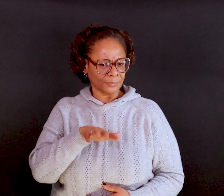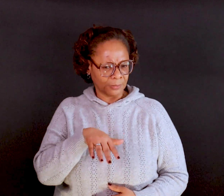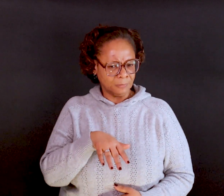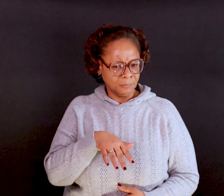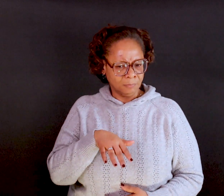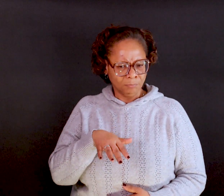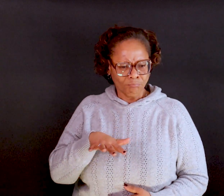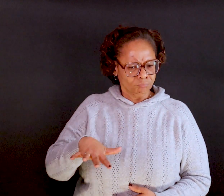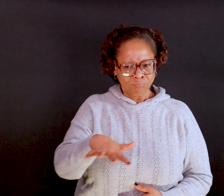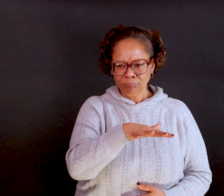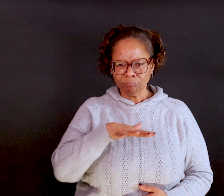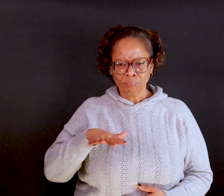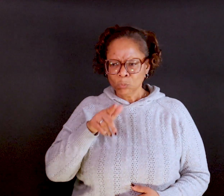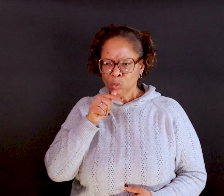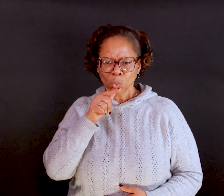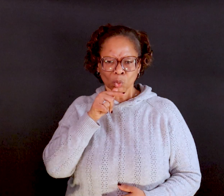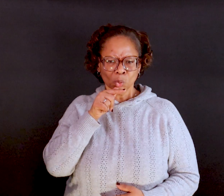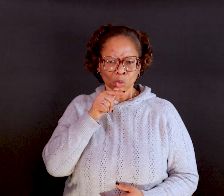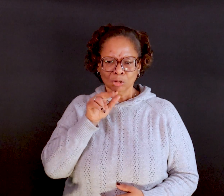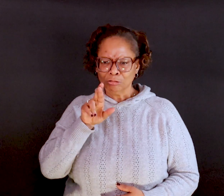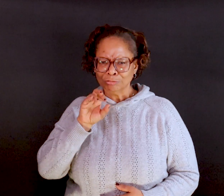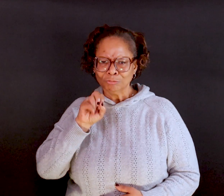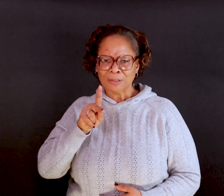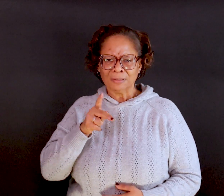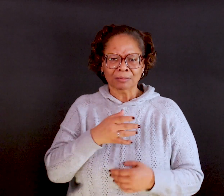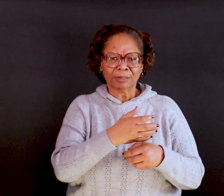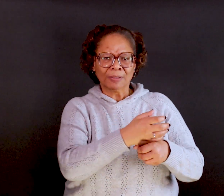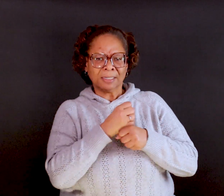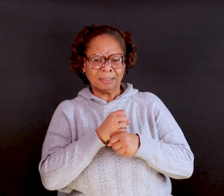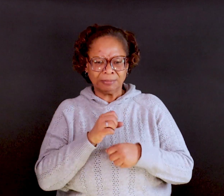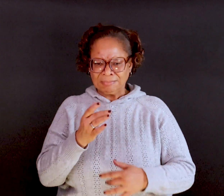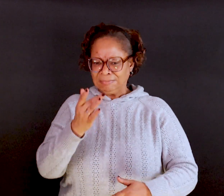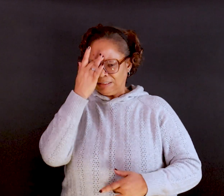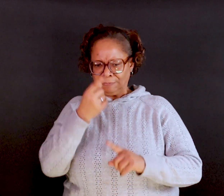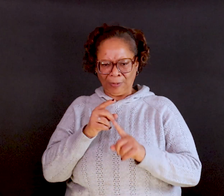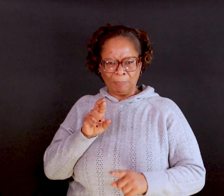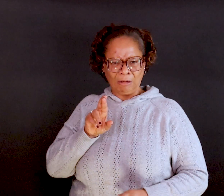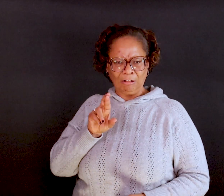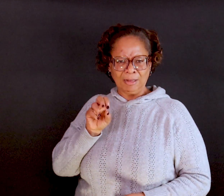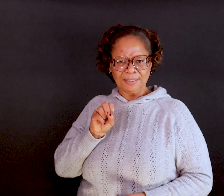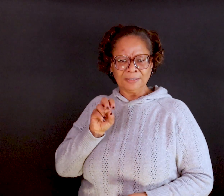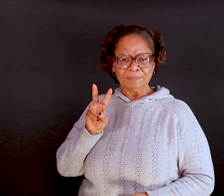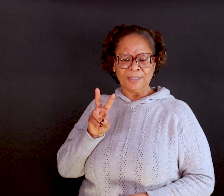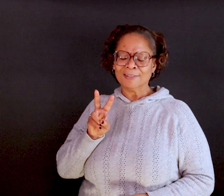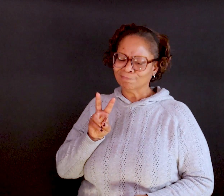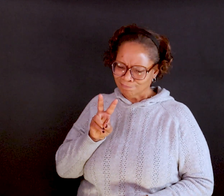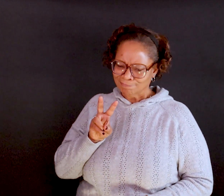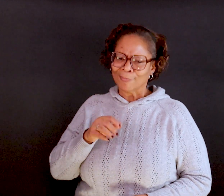Expand all who is most at risk for getting very sick from RSV.